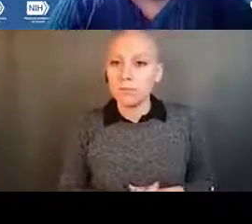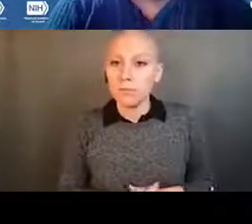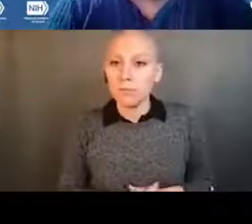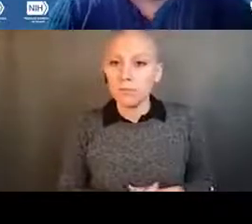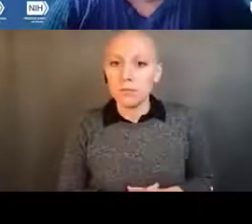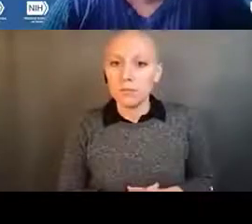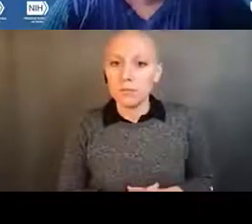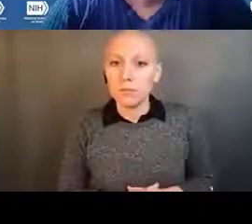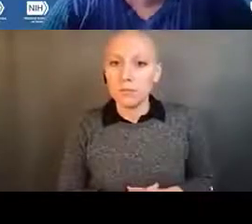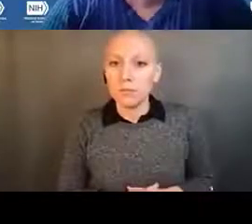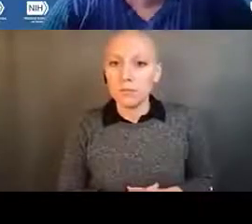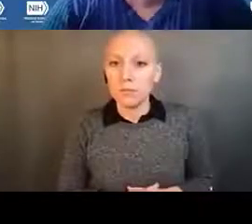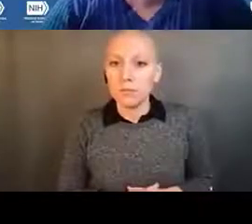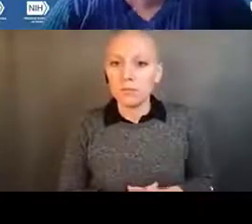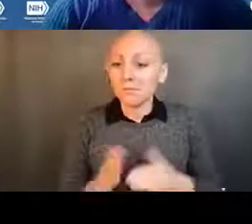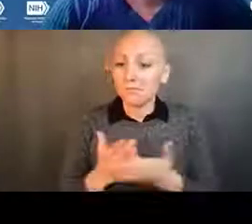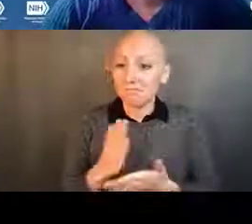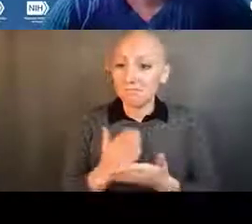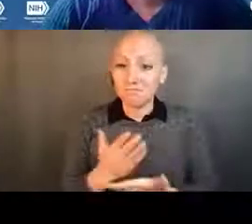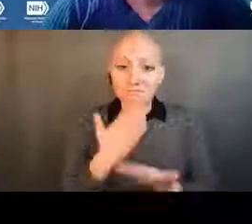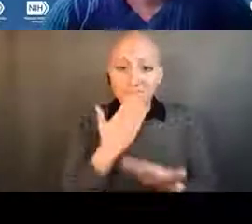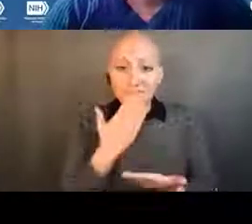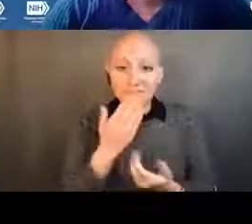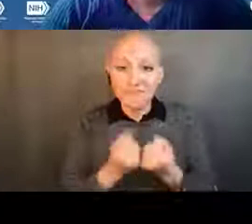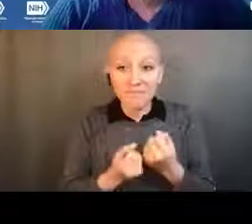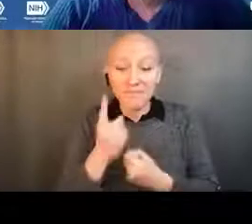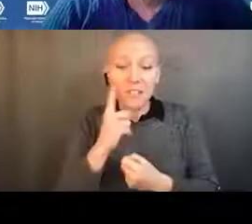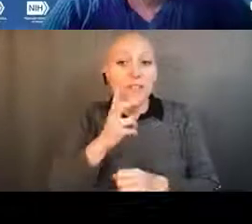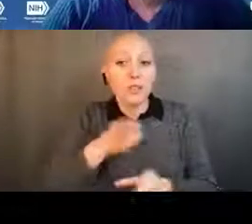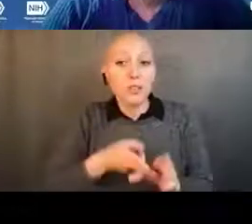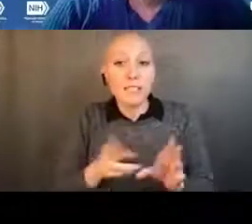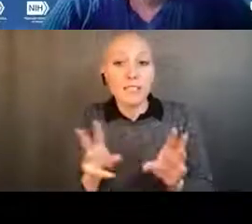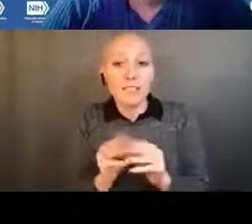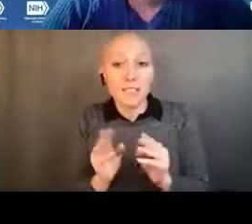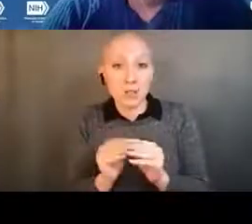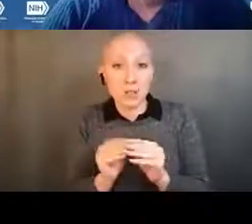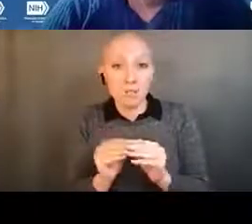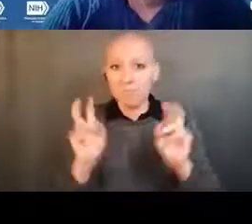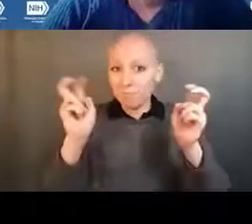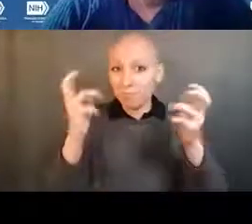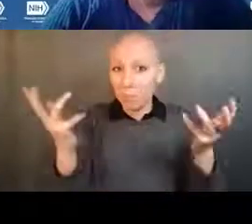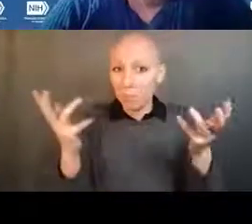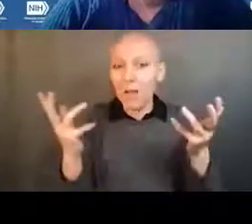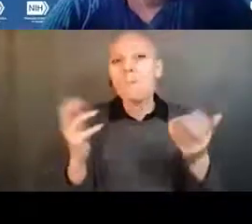Kasima Garst: Okay, thank you everyone for joining this session, "Partnering with International Research Organizations